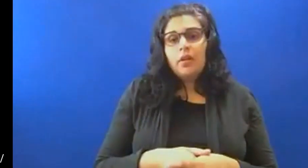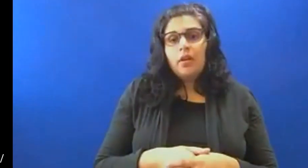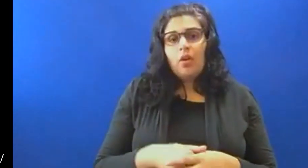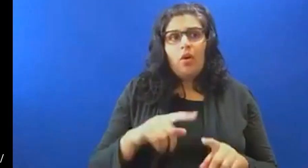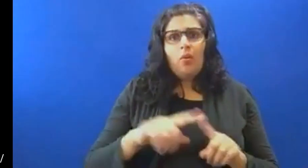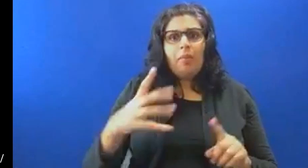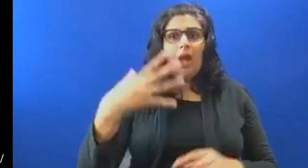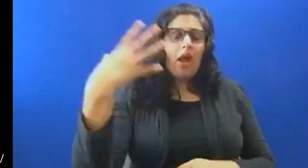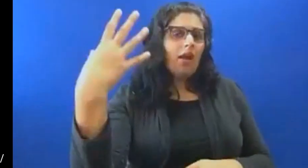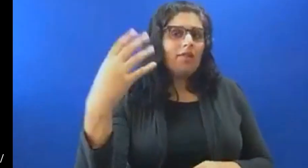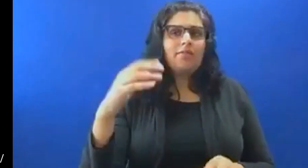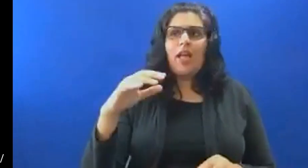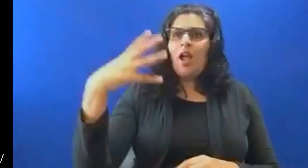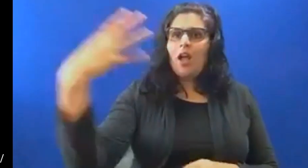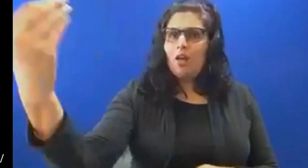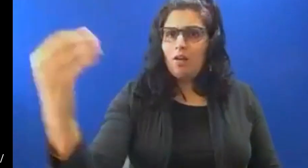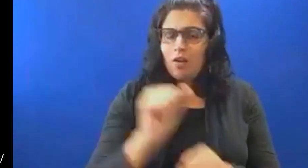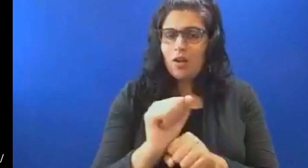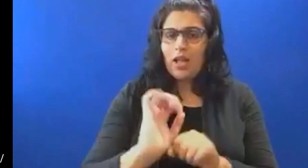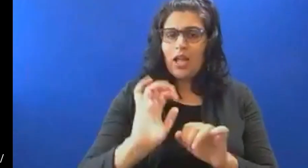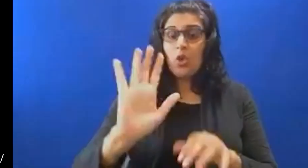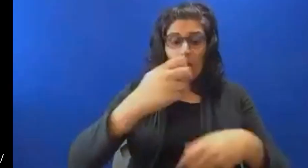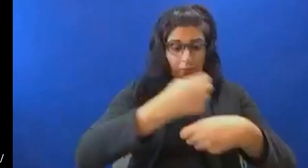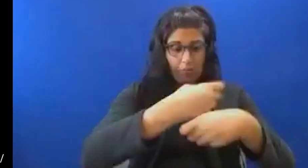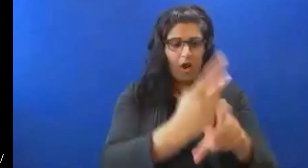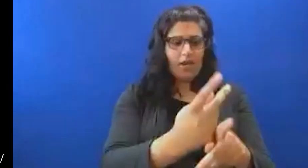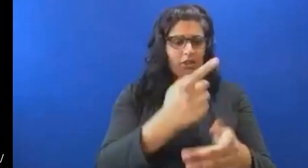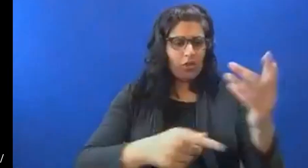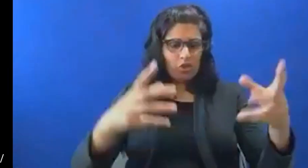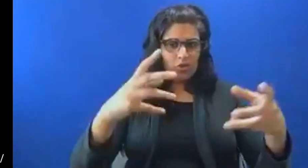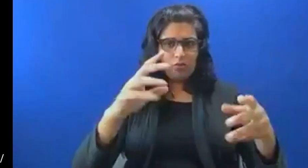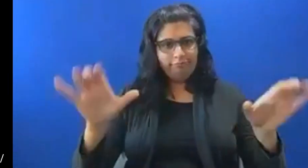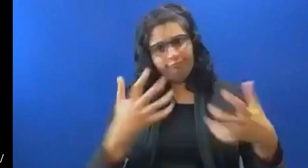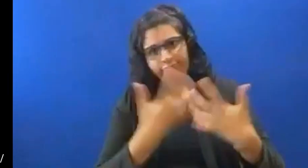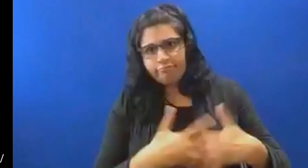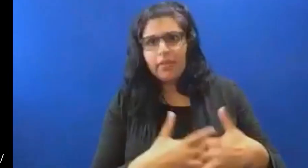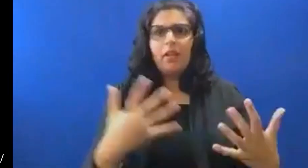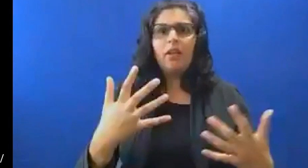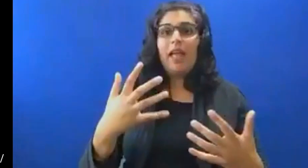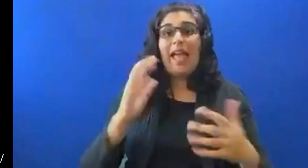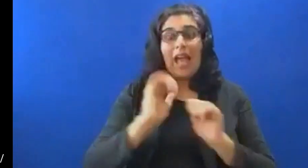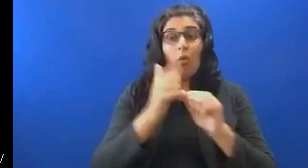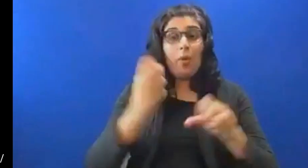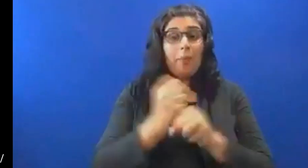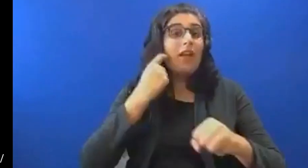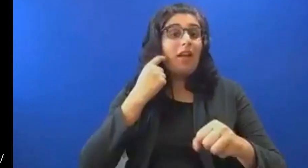How are you going to make your products accessible to people, usable by people with disabilities?